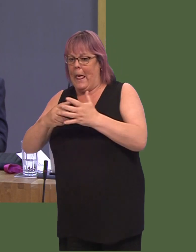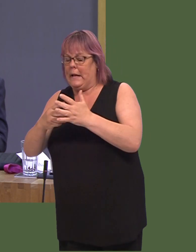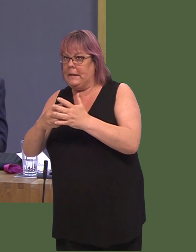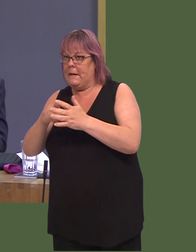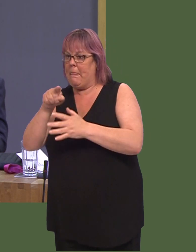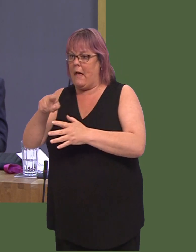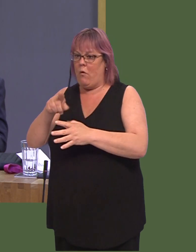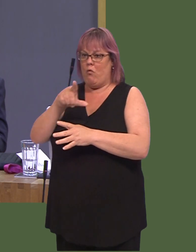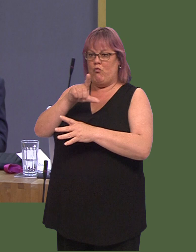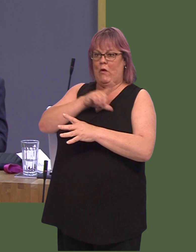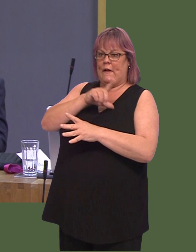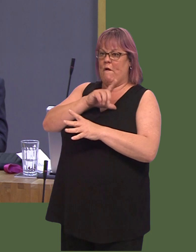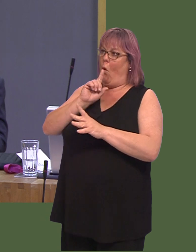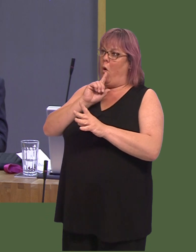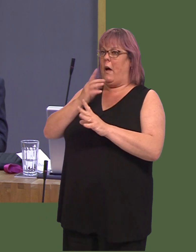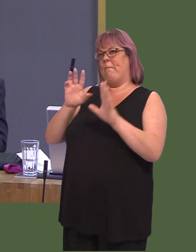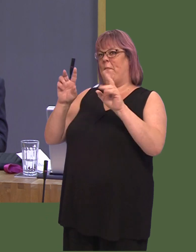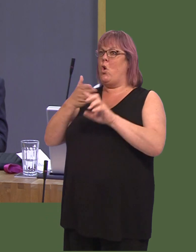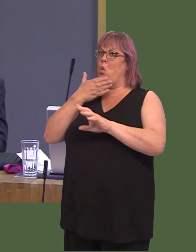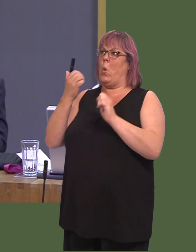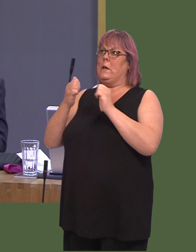planning taking place for a 'no deal' Brexit.